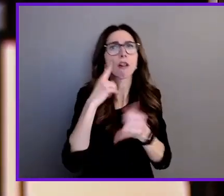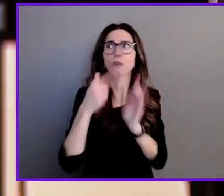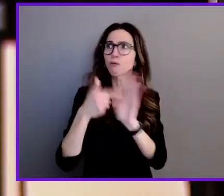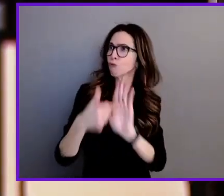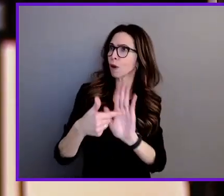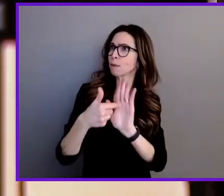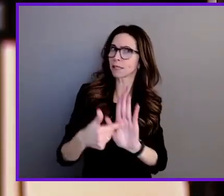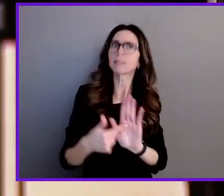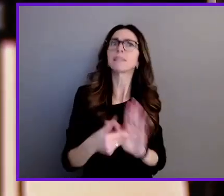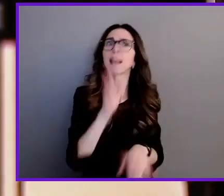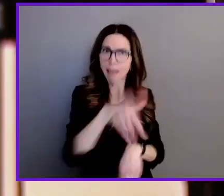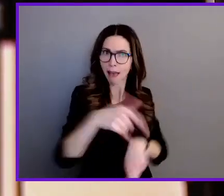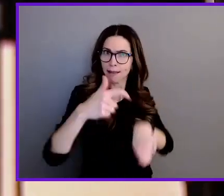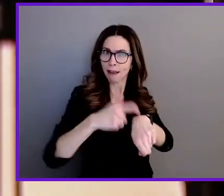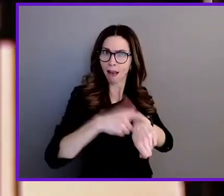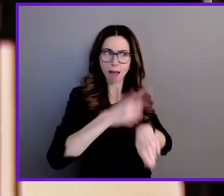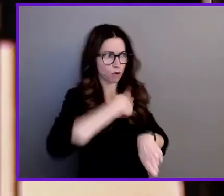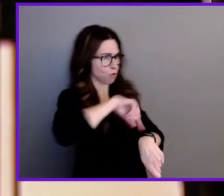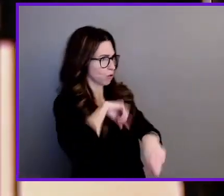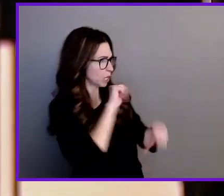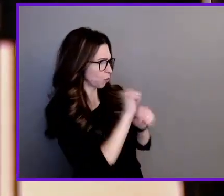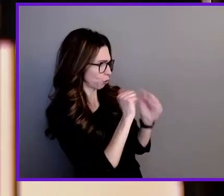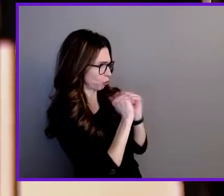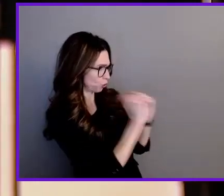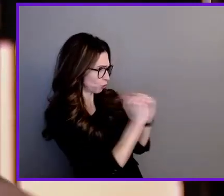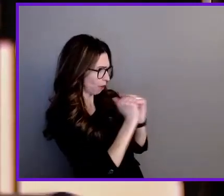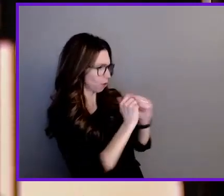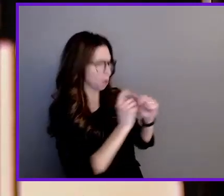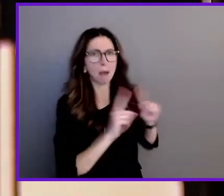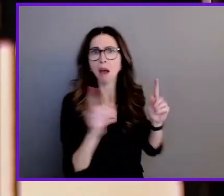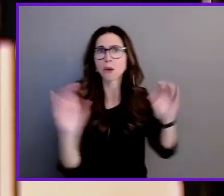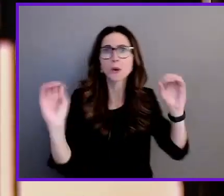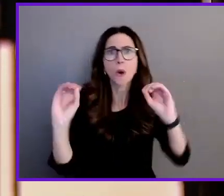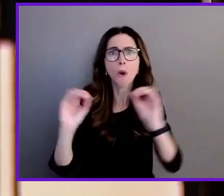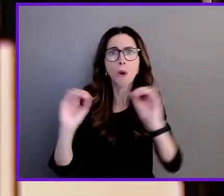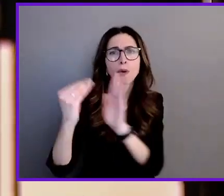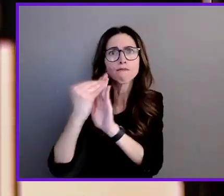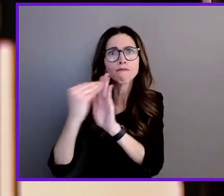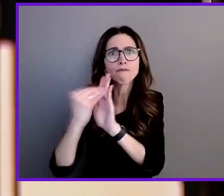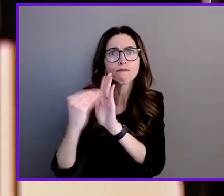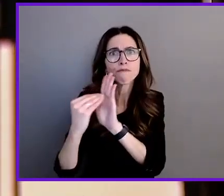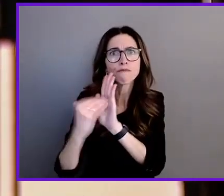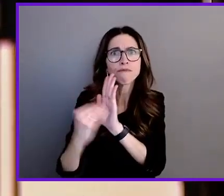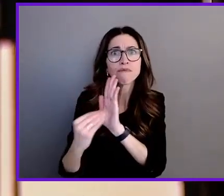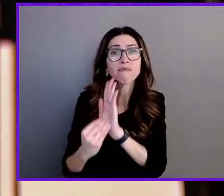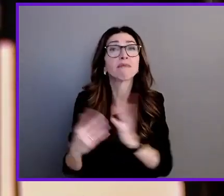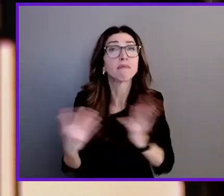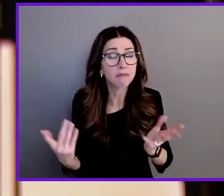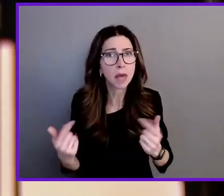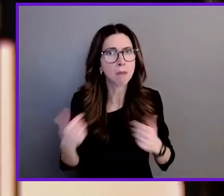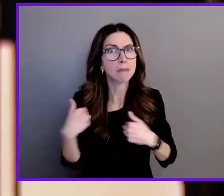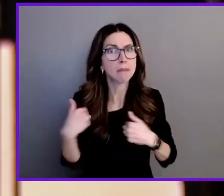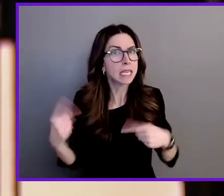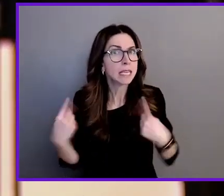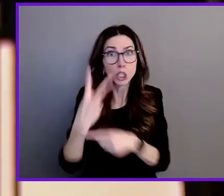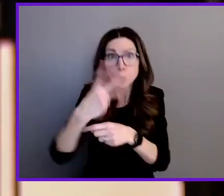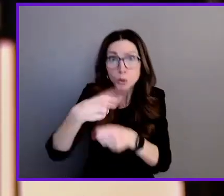But there was nothing ever written or ever established. For two years, I have been working and talking to officers at the Canada Council.